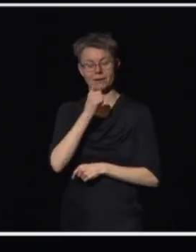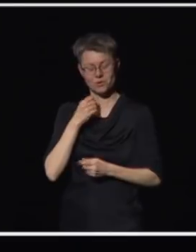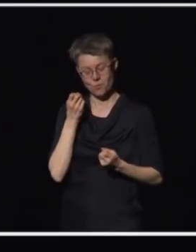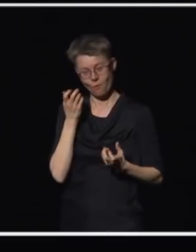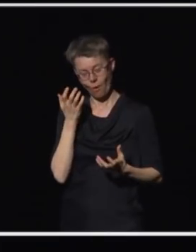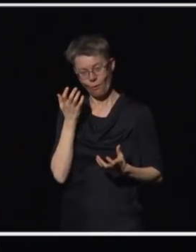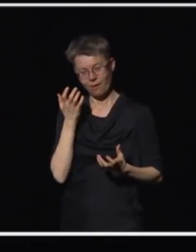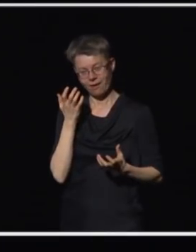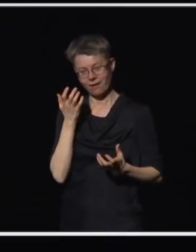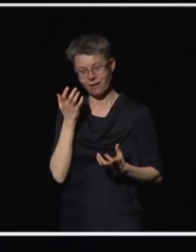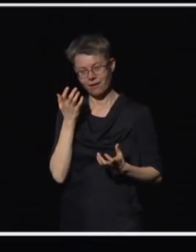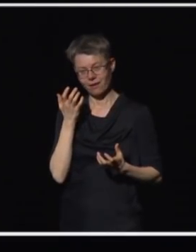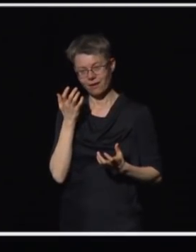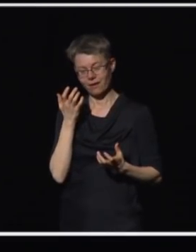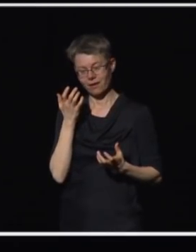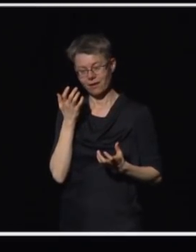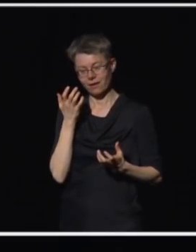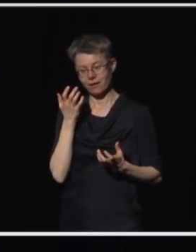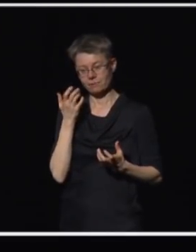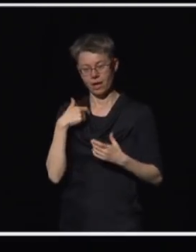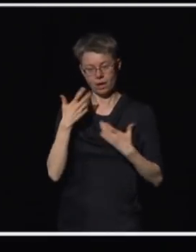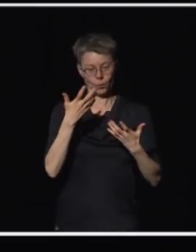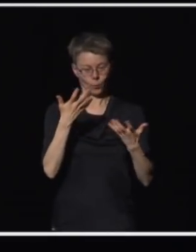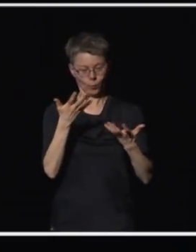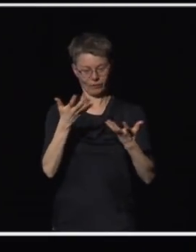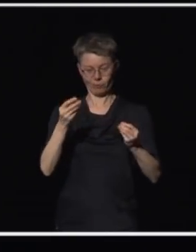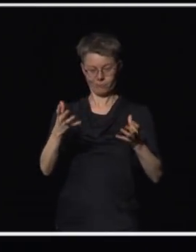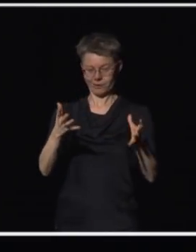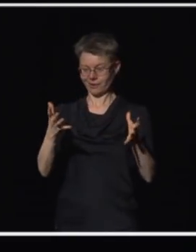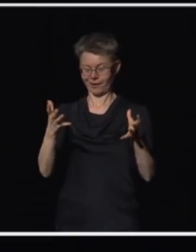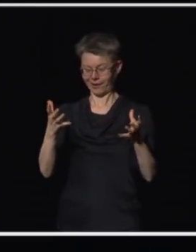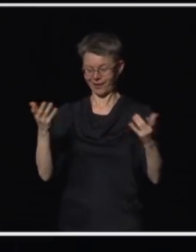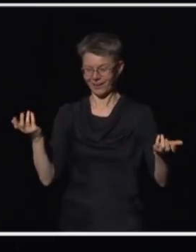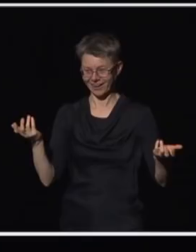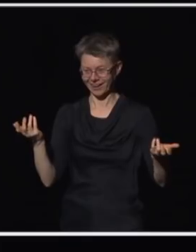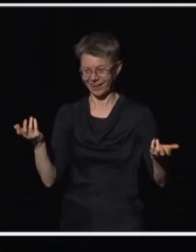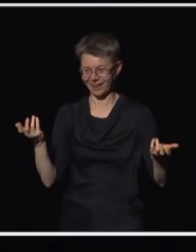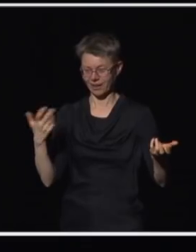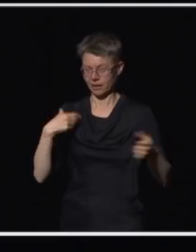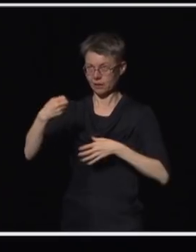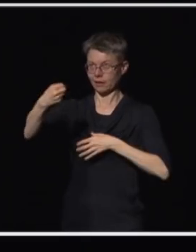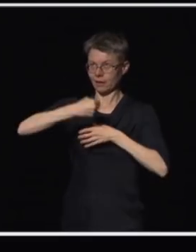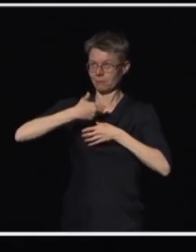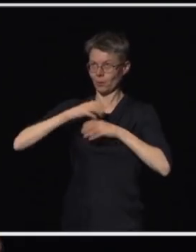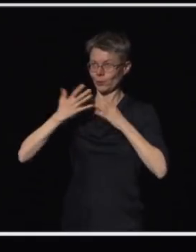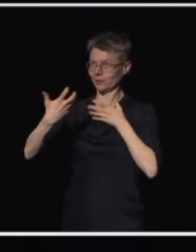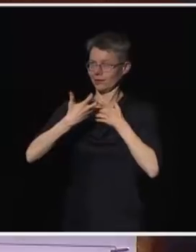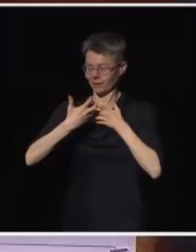But, like, I don't even know where to place them. You know what I mean? Like, in my sense of what that means. That's not a bad thing.